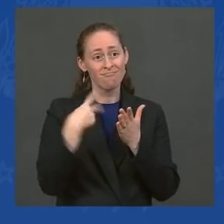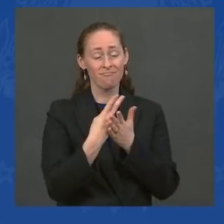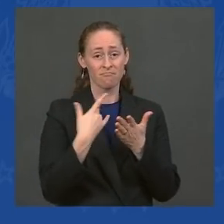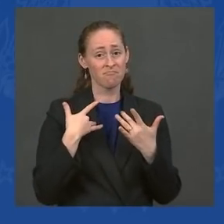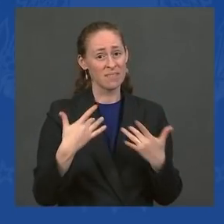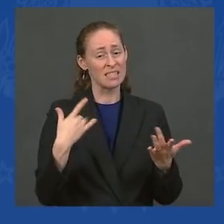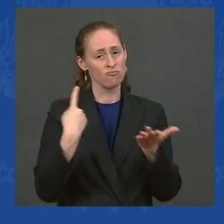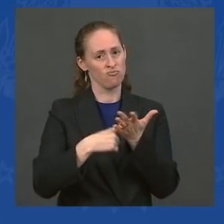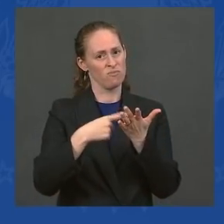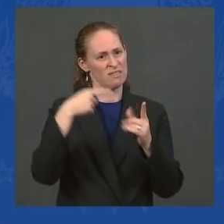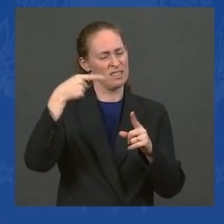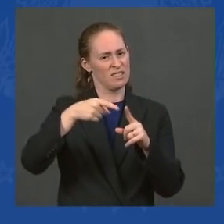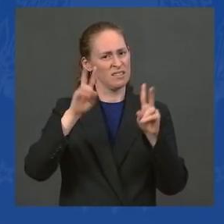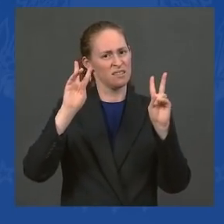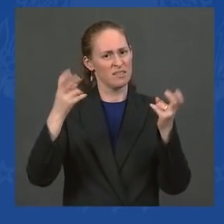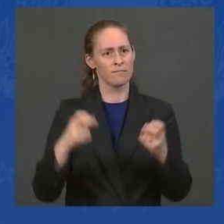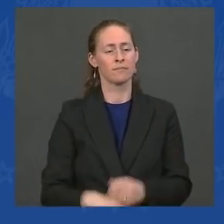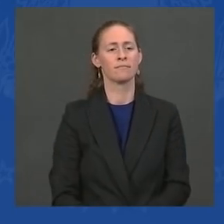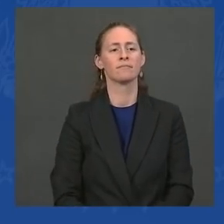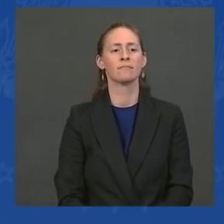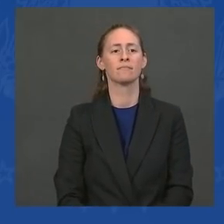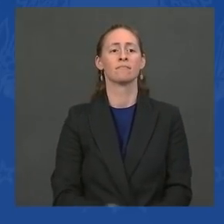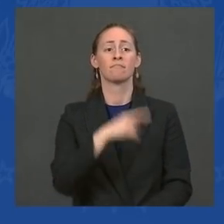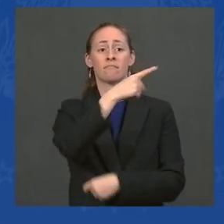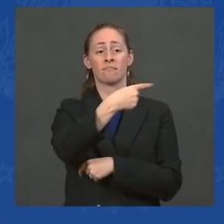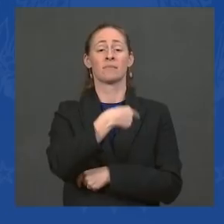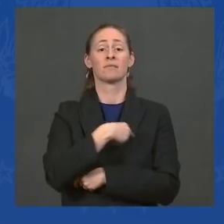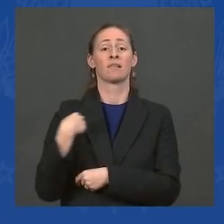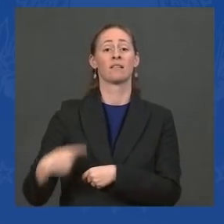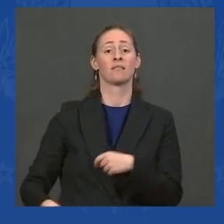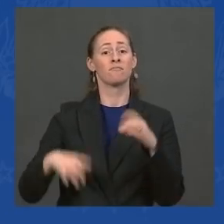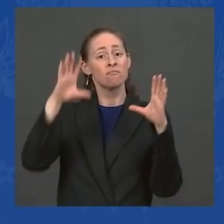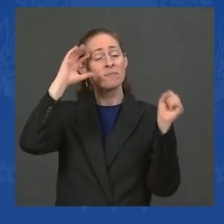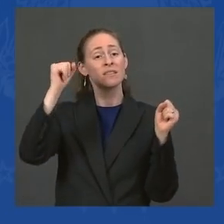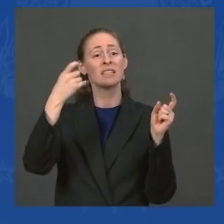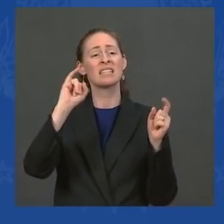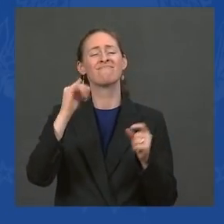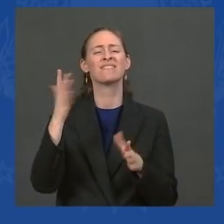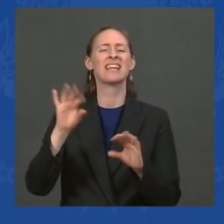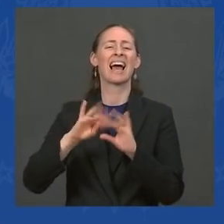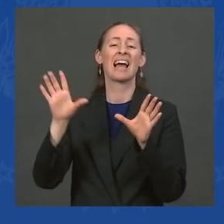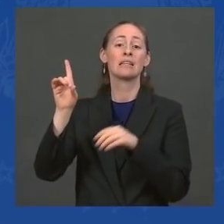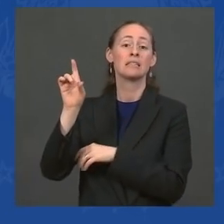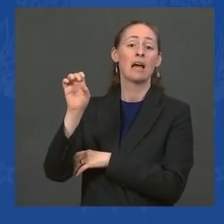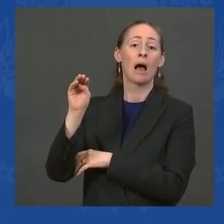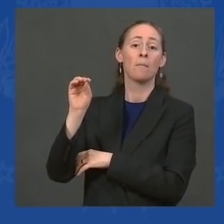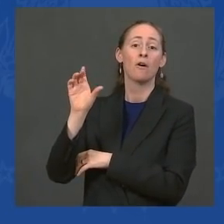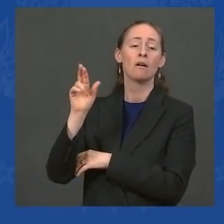But he doesn't think democracies can compete because they can't react quickly enough.